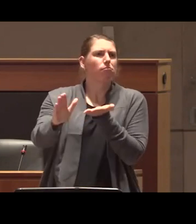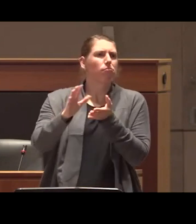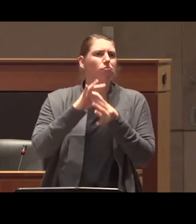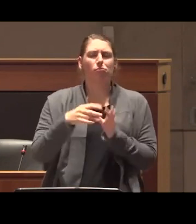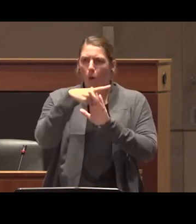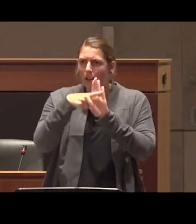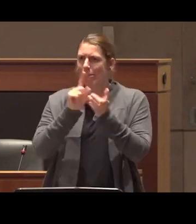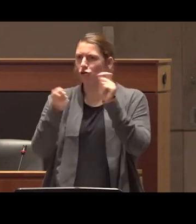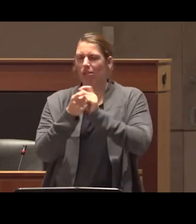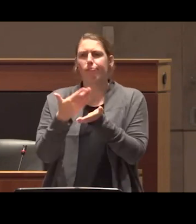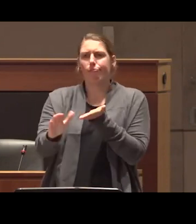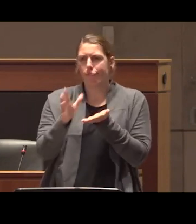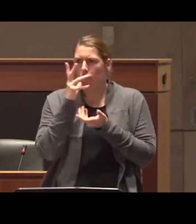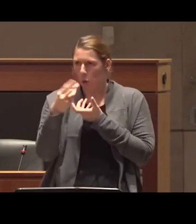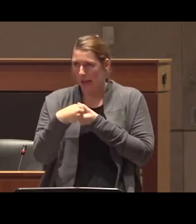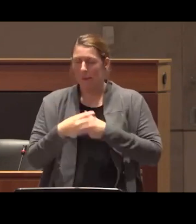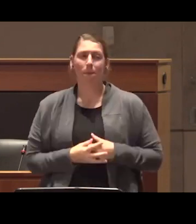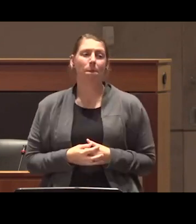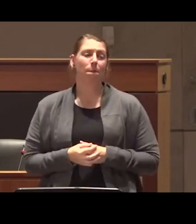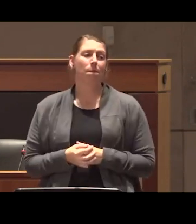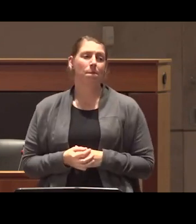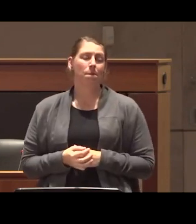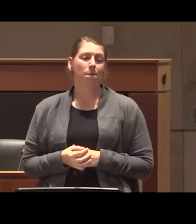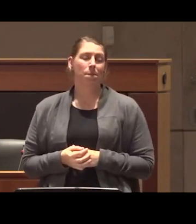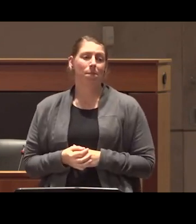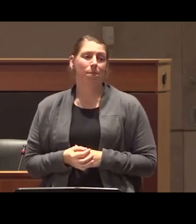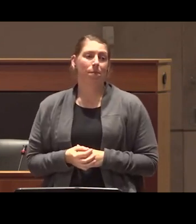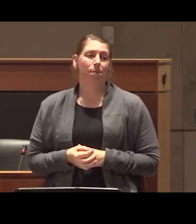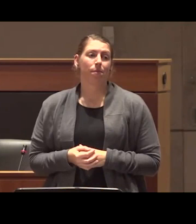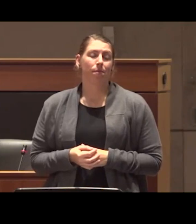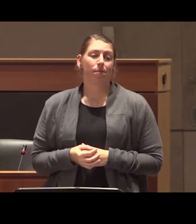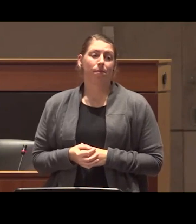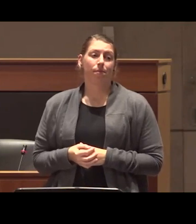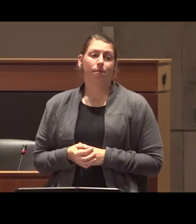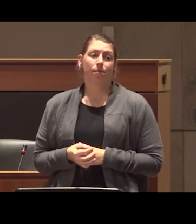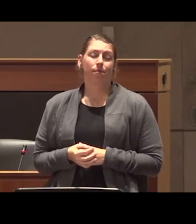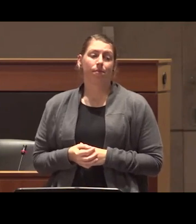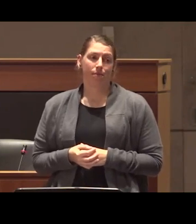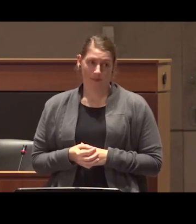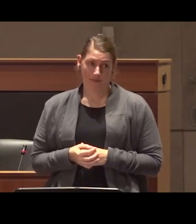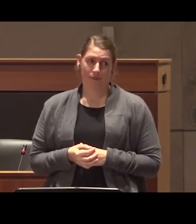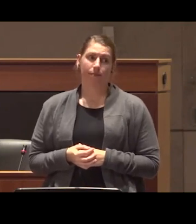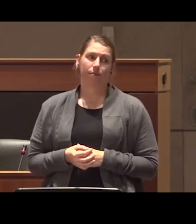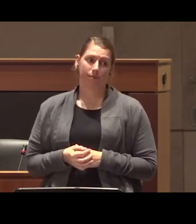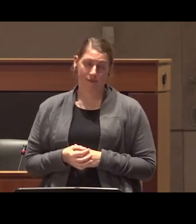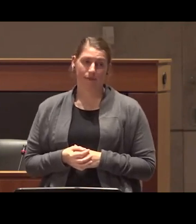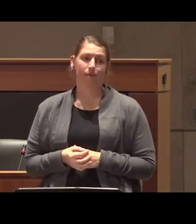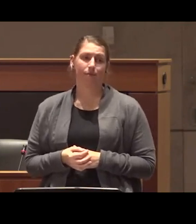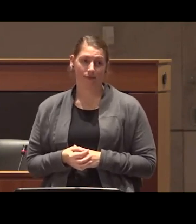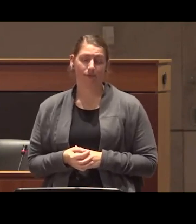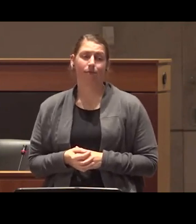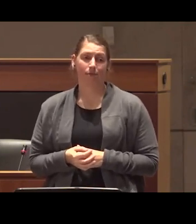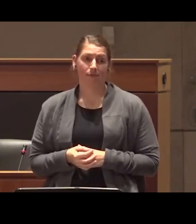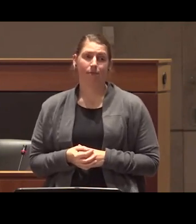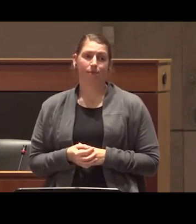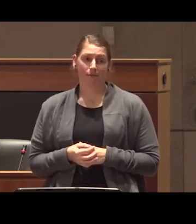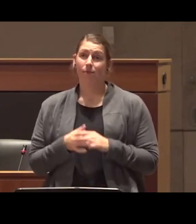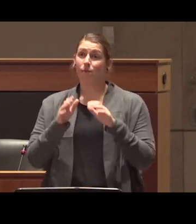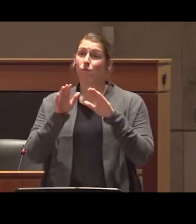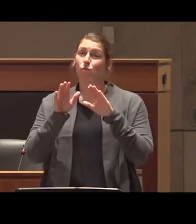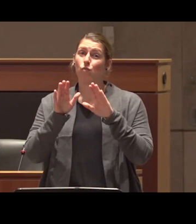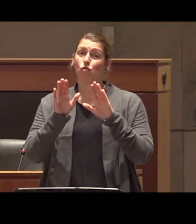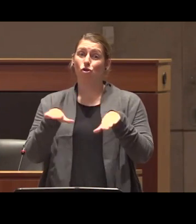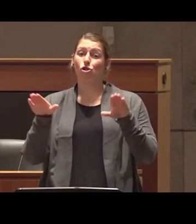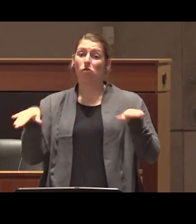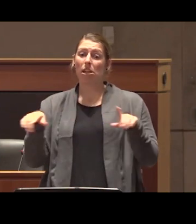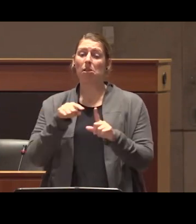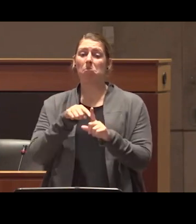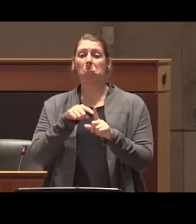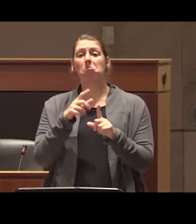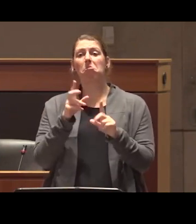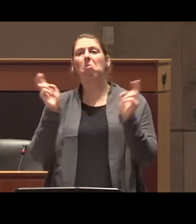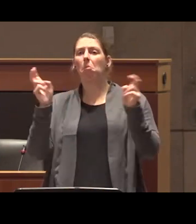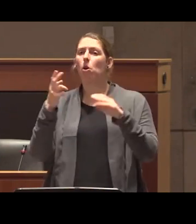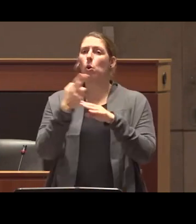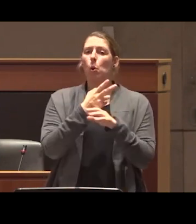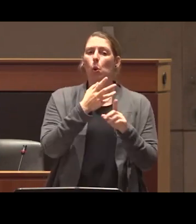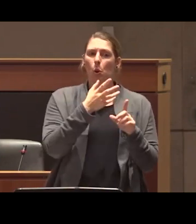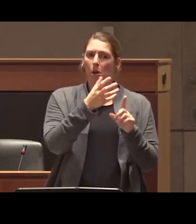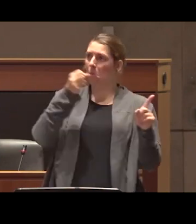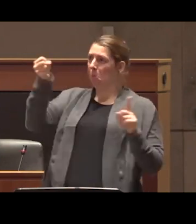reform children are being used as I would say pawns to advocate for drug policy regression and